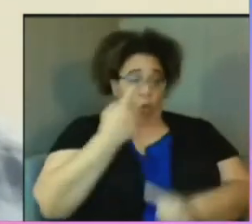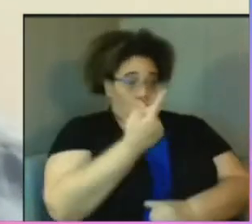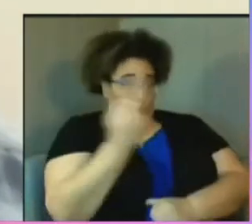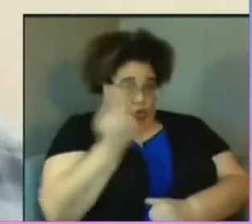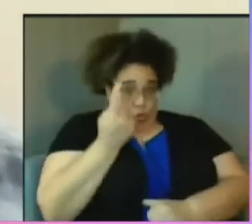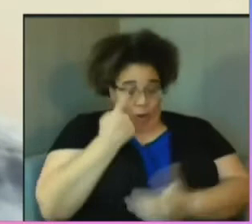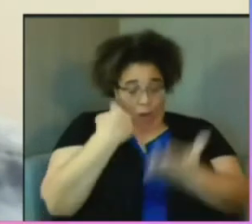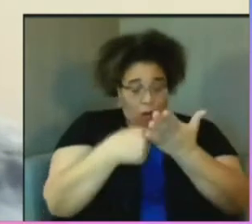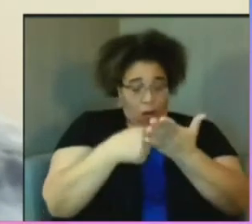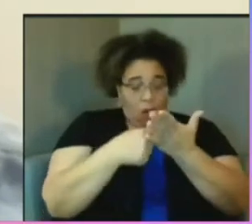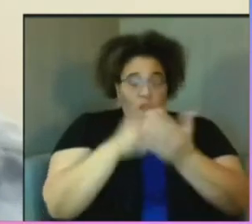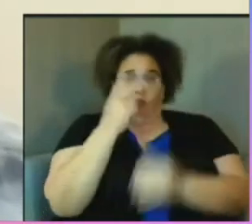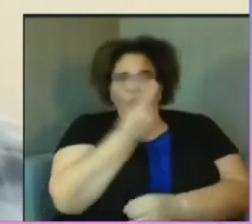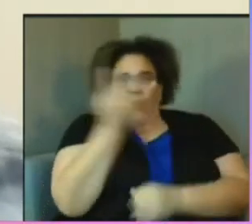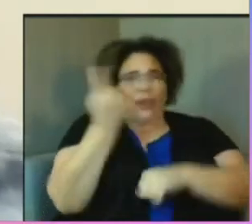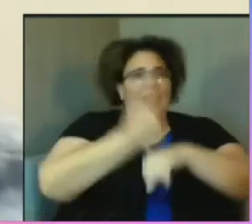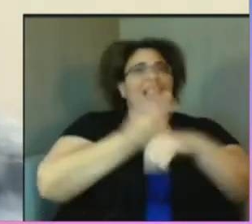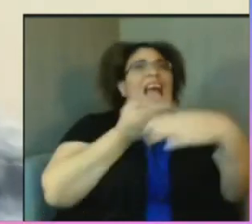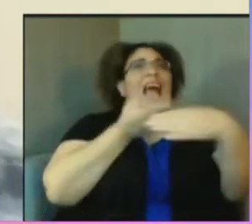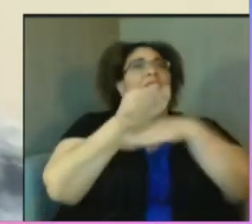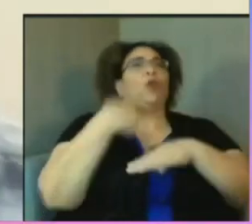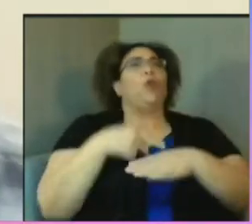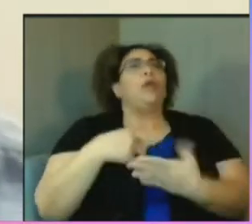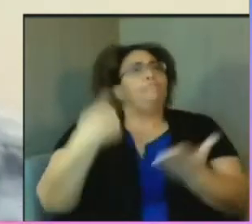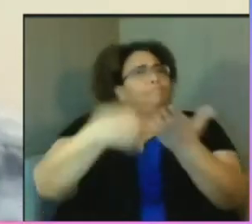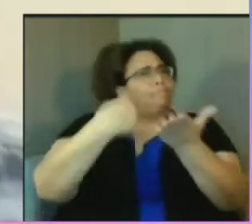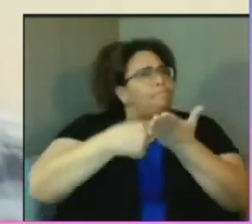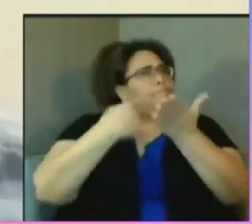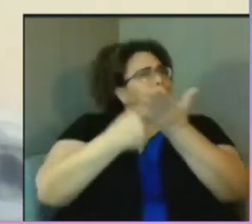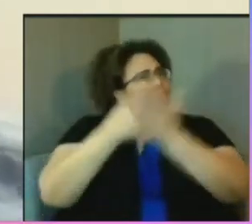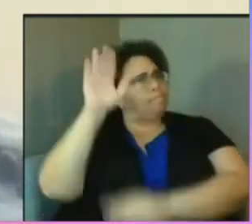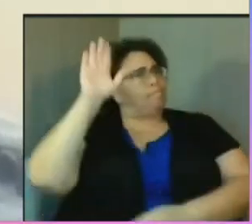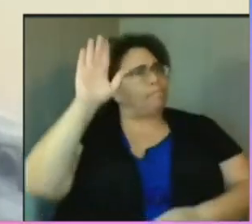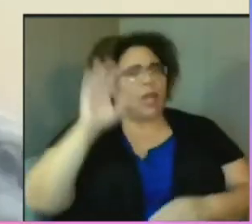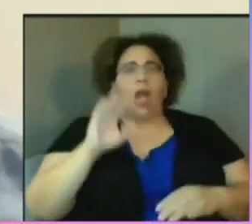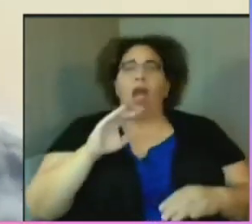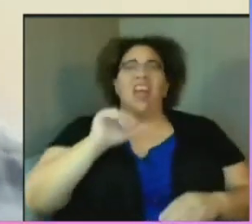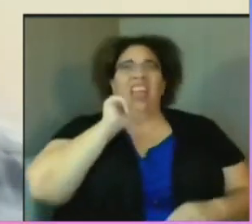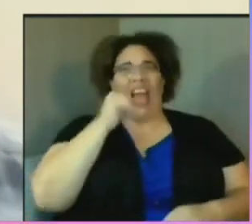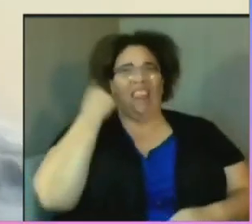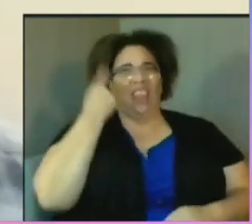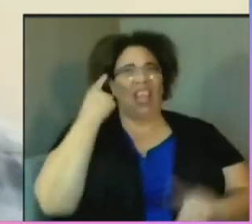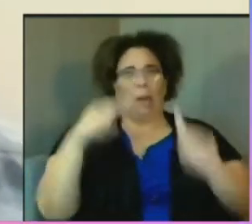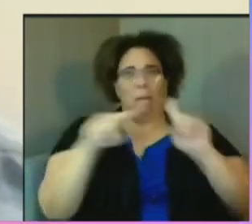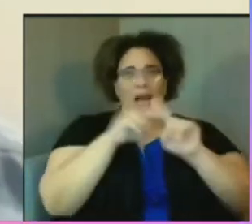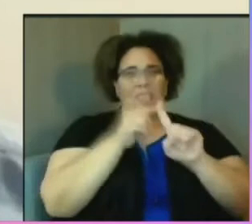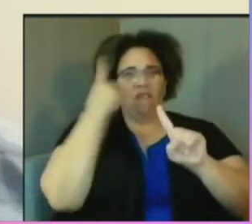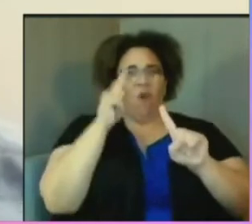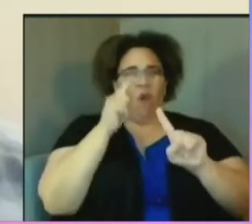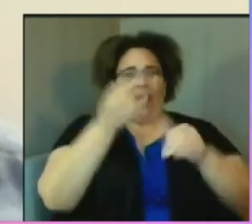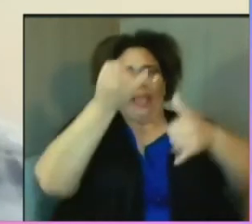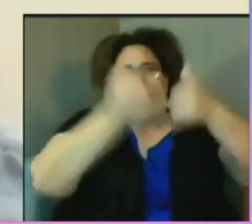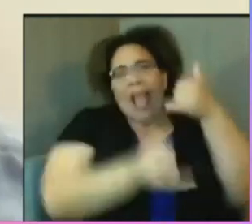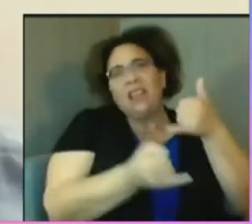and I was not feeling necessarily optimistic about the prospects for the case and sort of gearing up for the fact that you know,